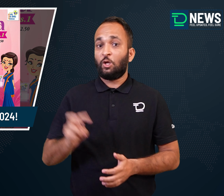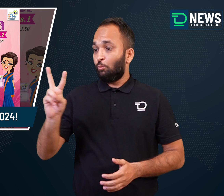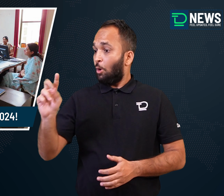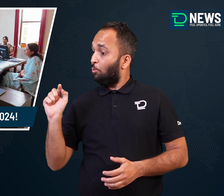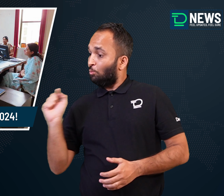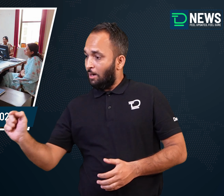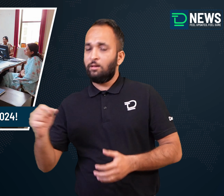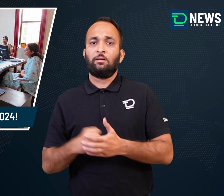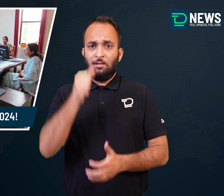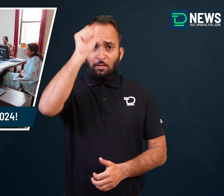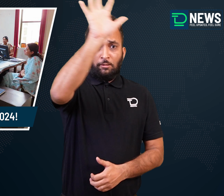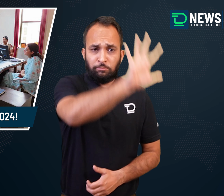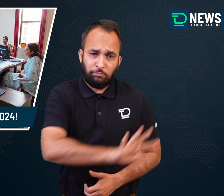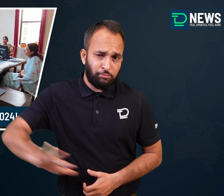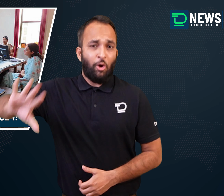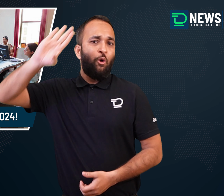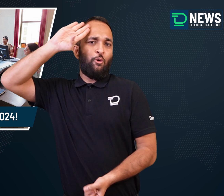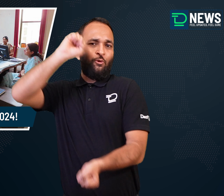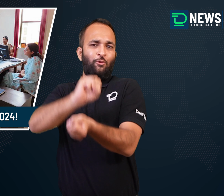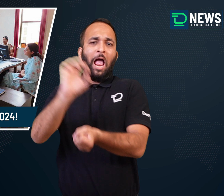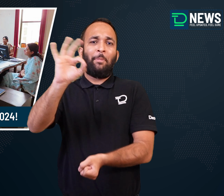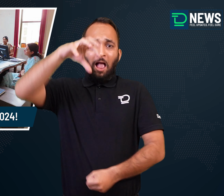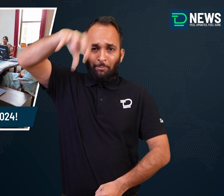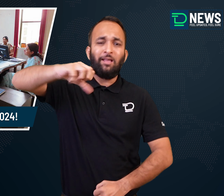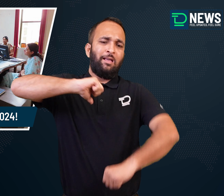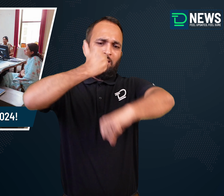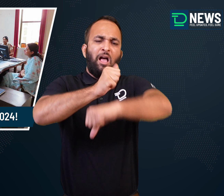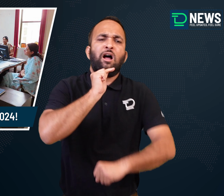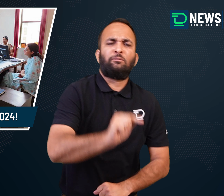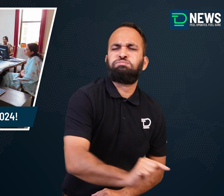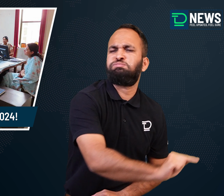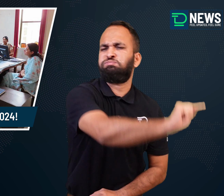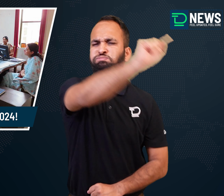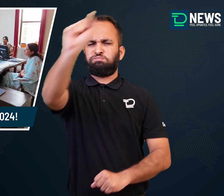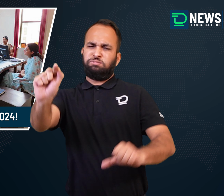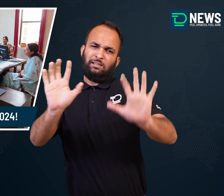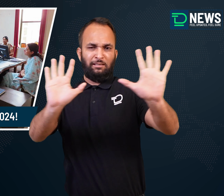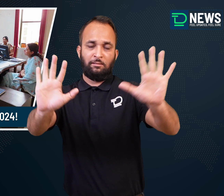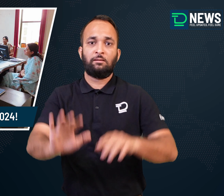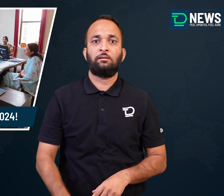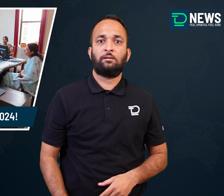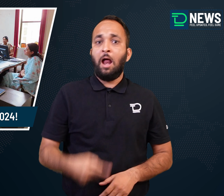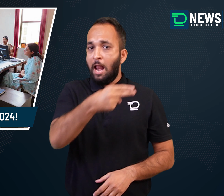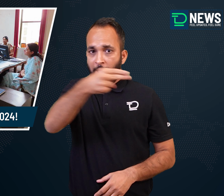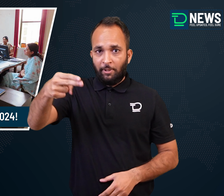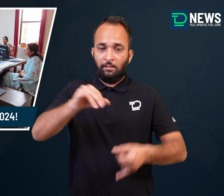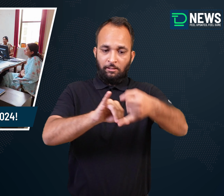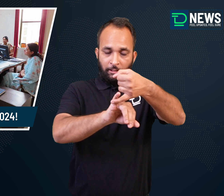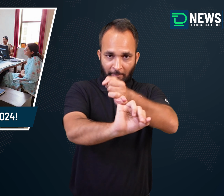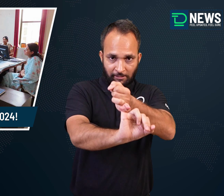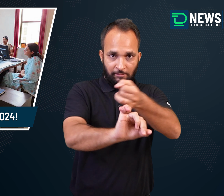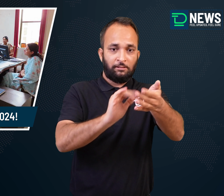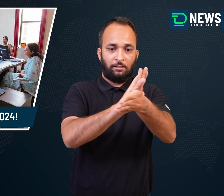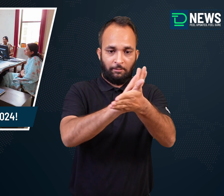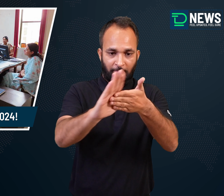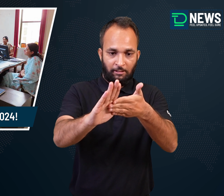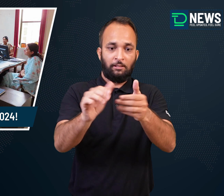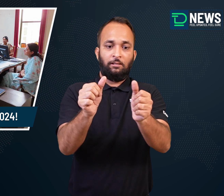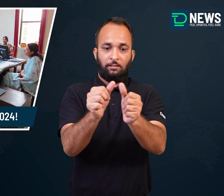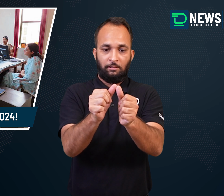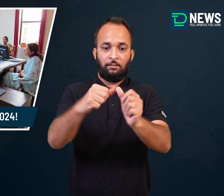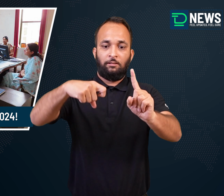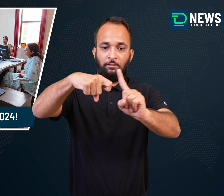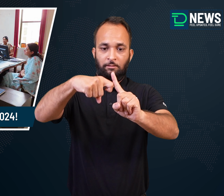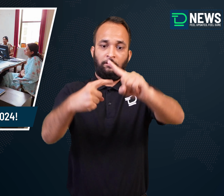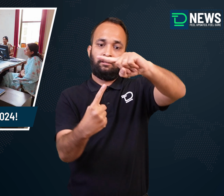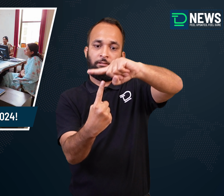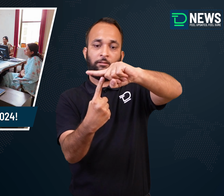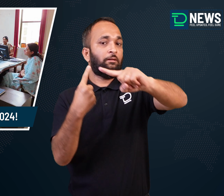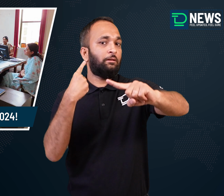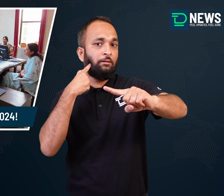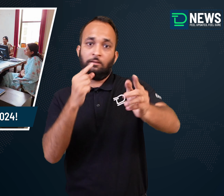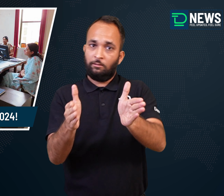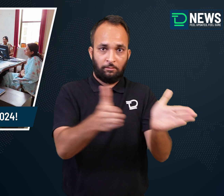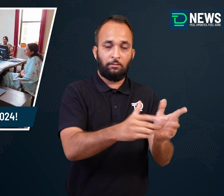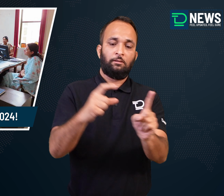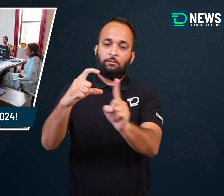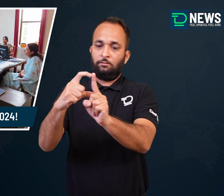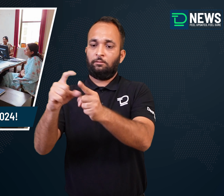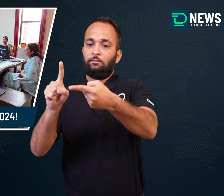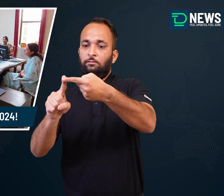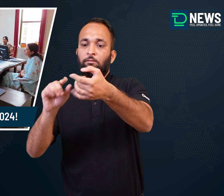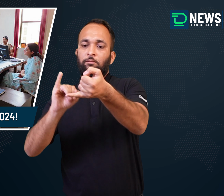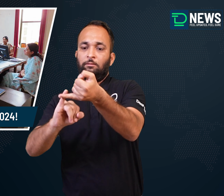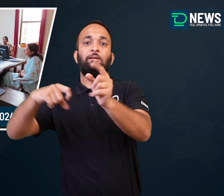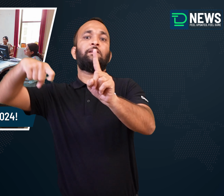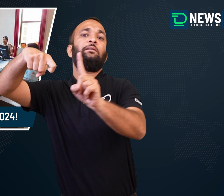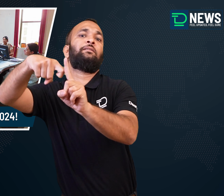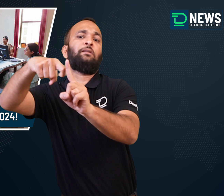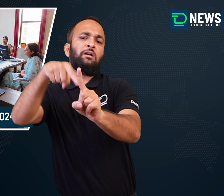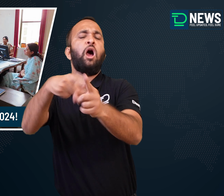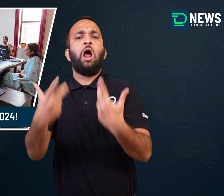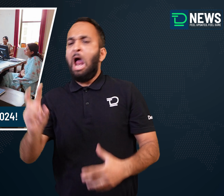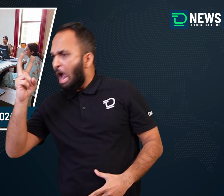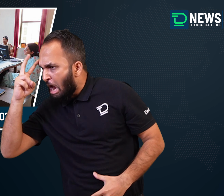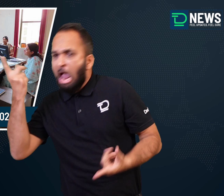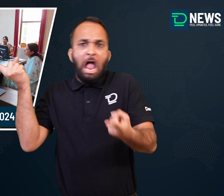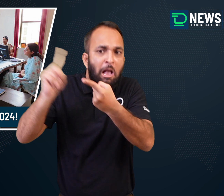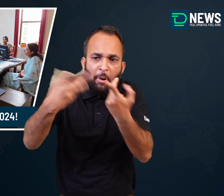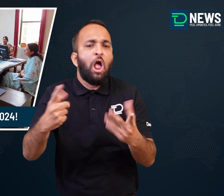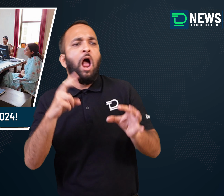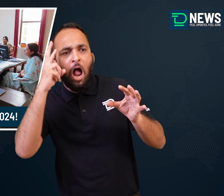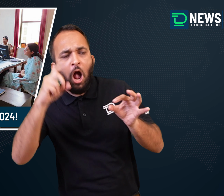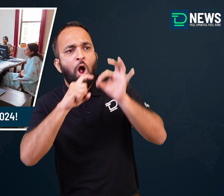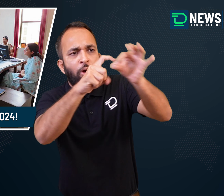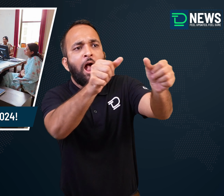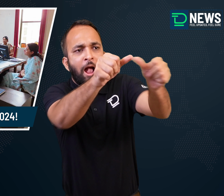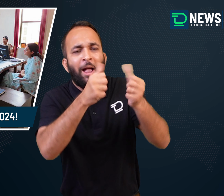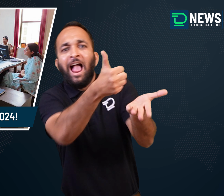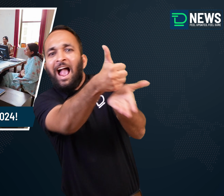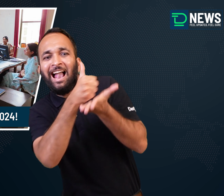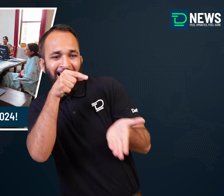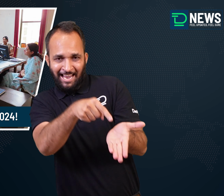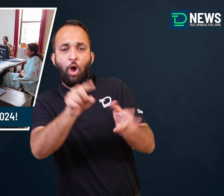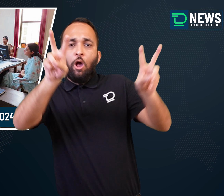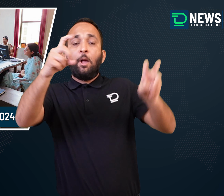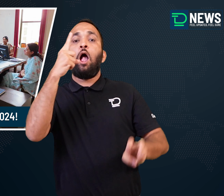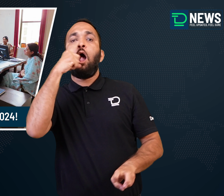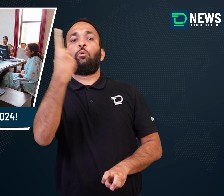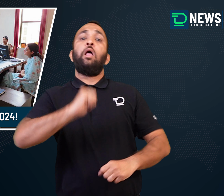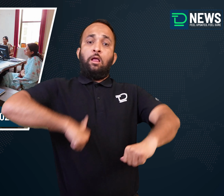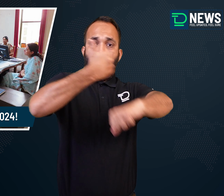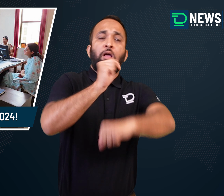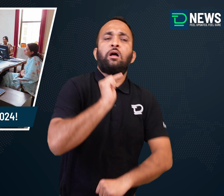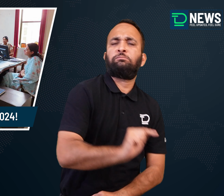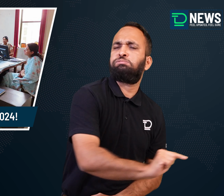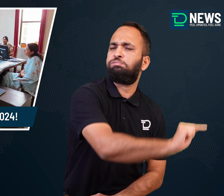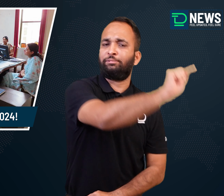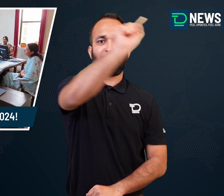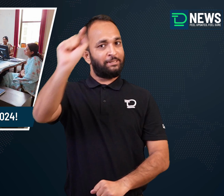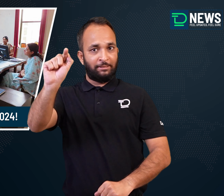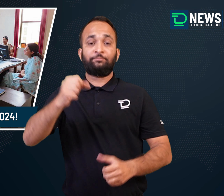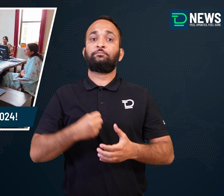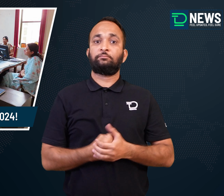2. The Shakti Desk will be expanded in police stations.